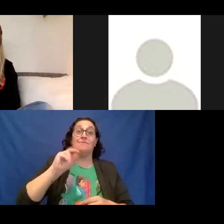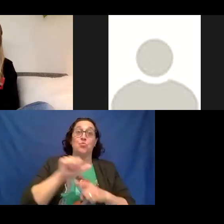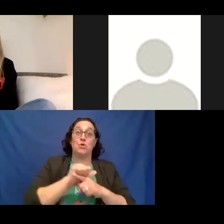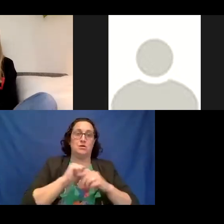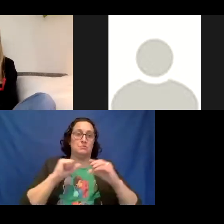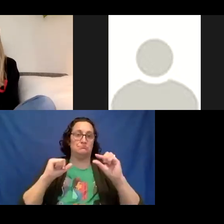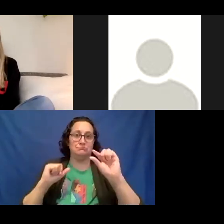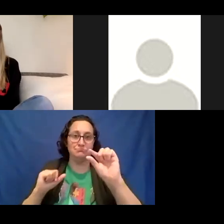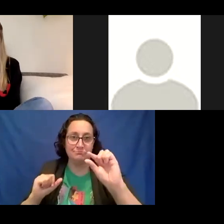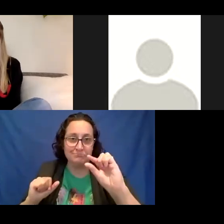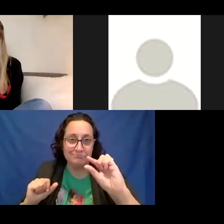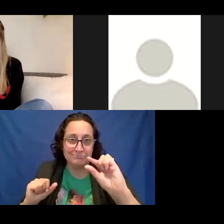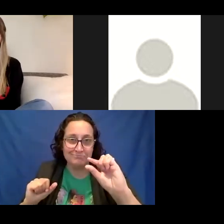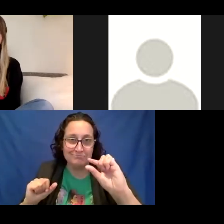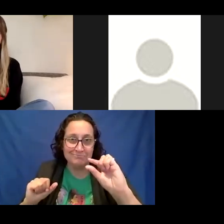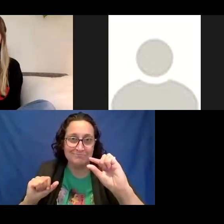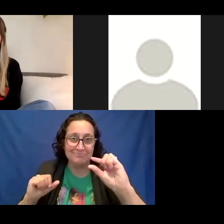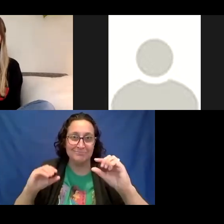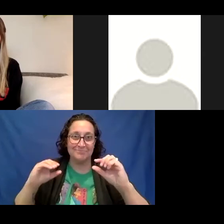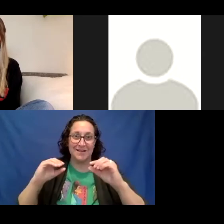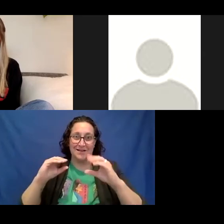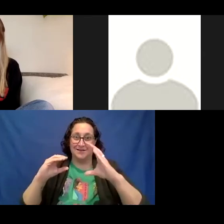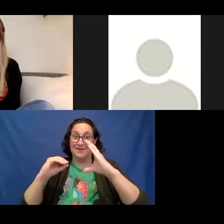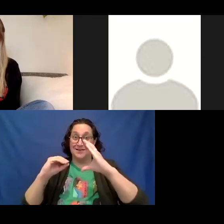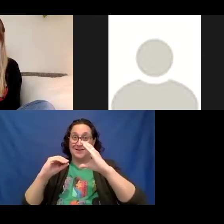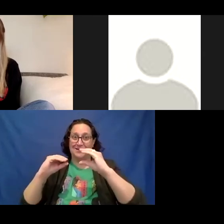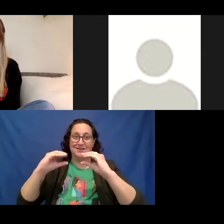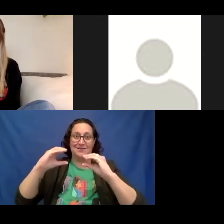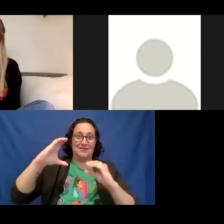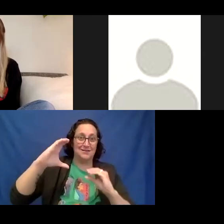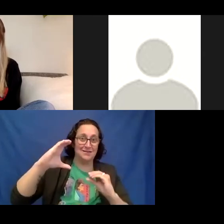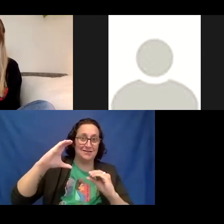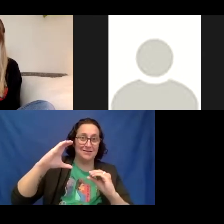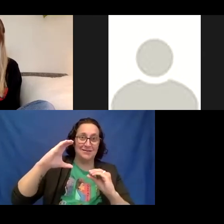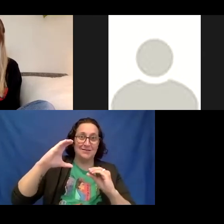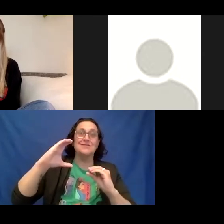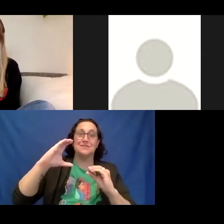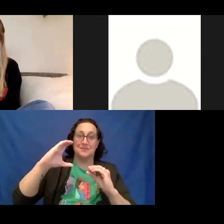has gone on, that's become more equivalent or those academic courses have been